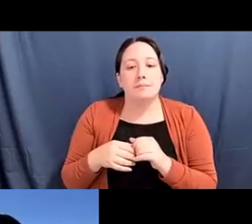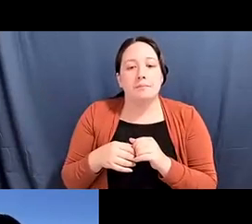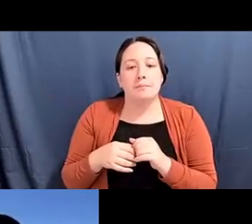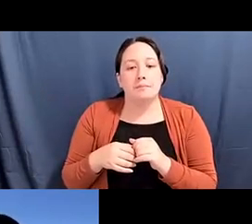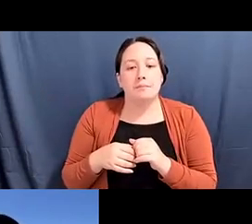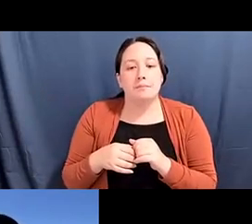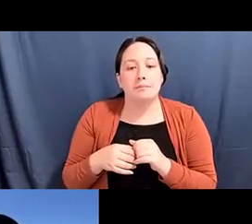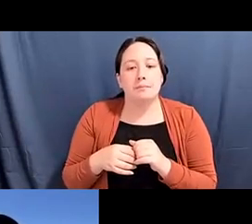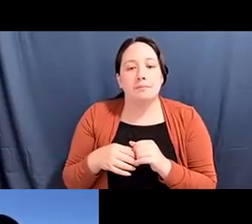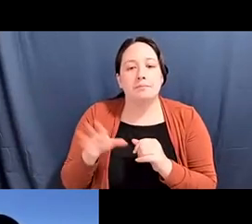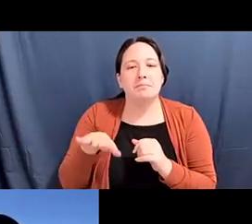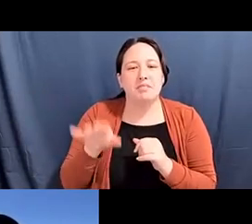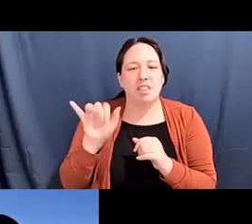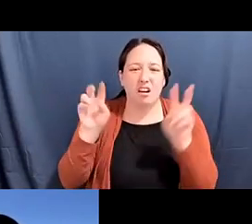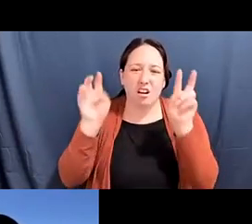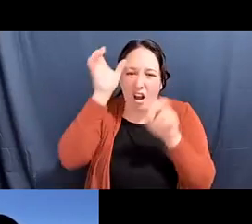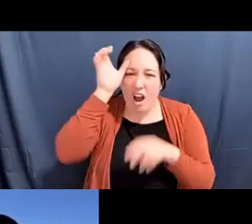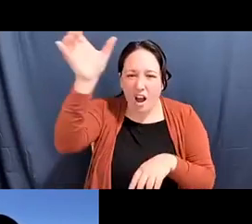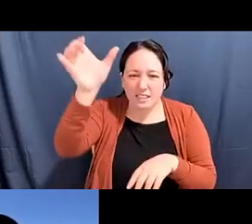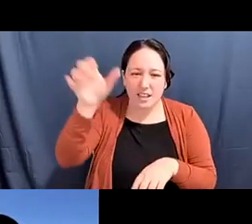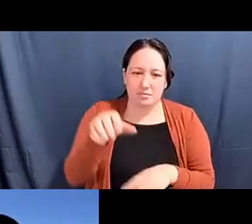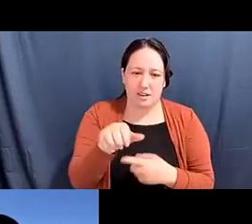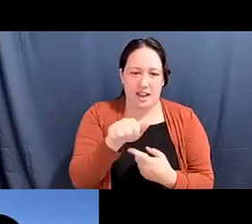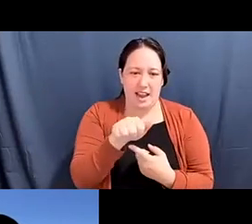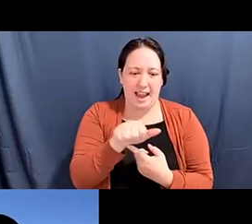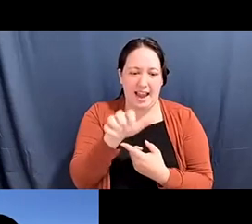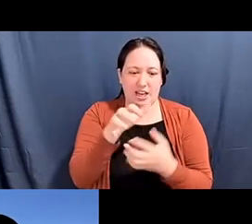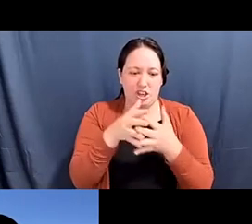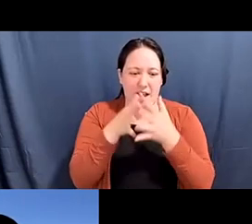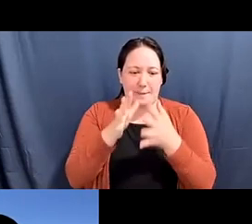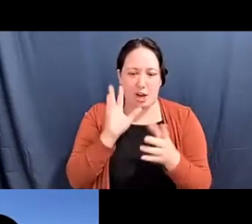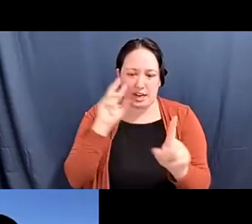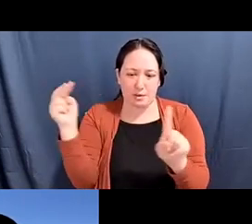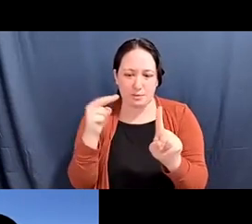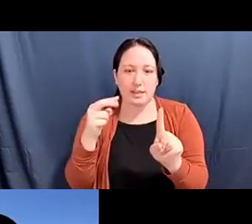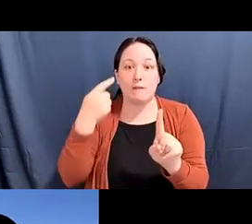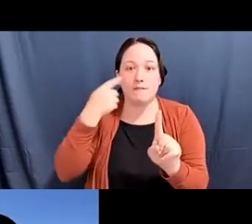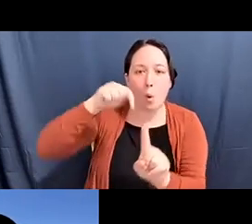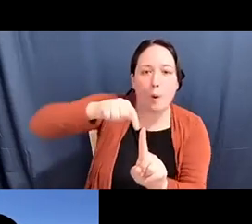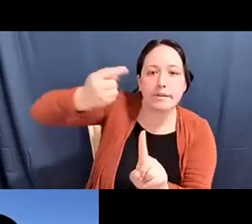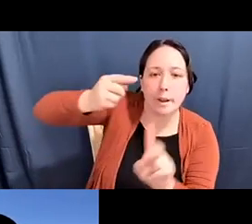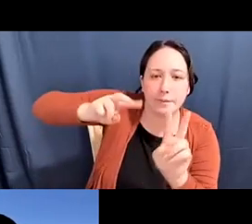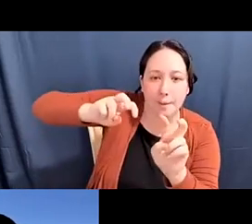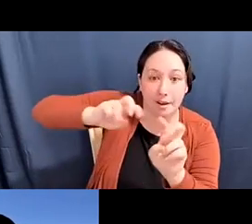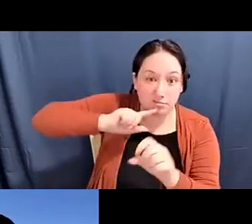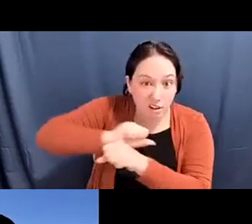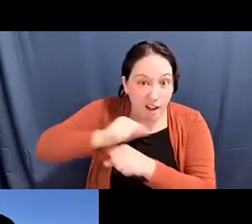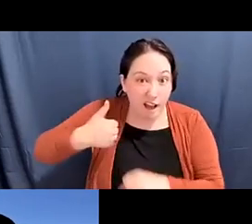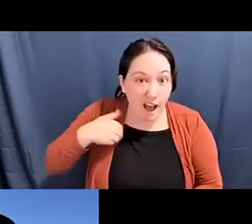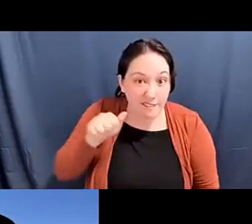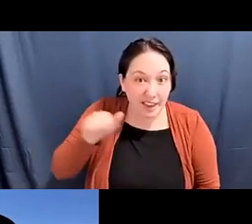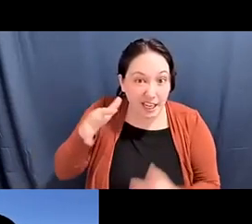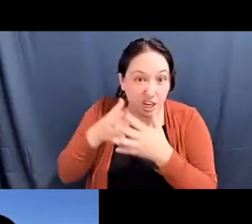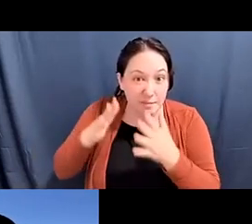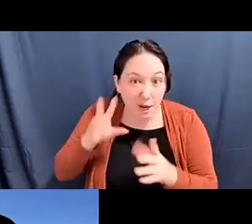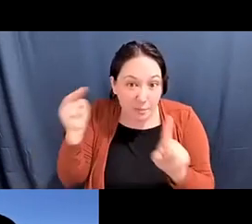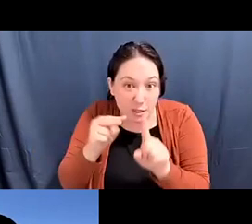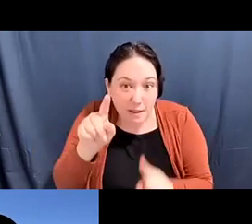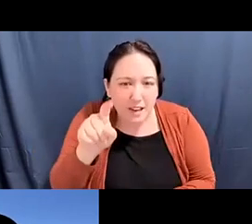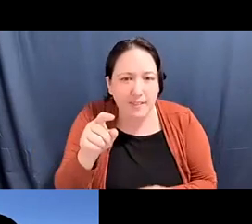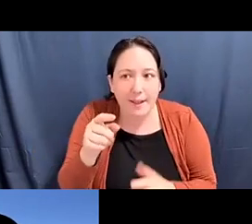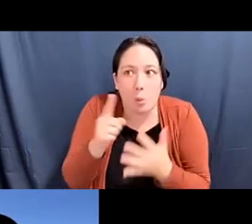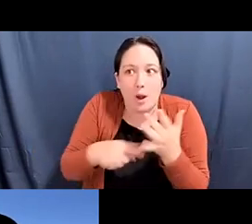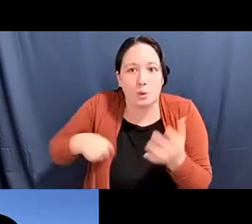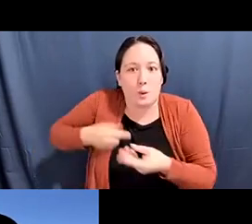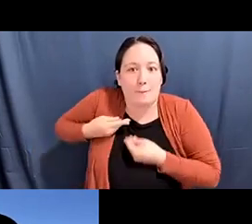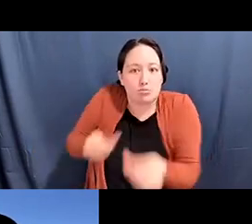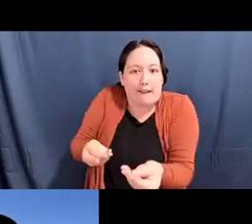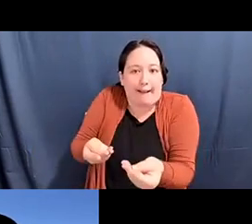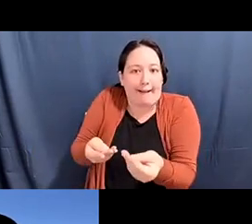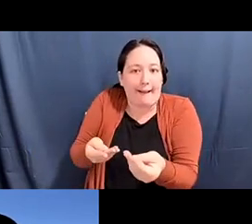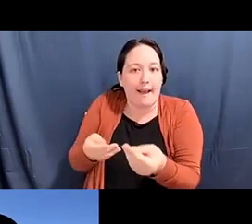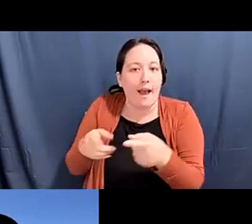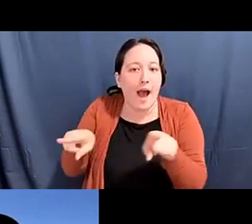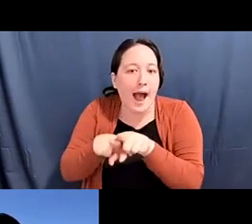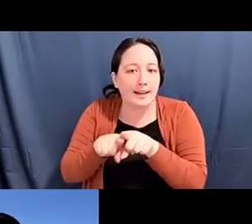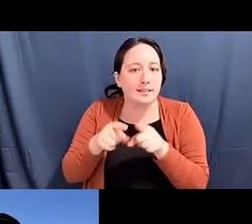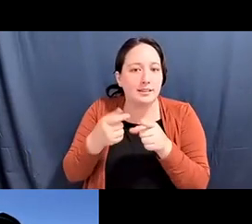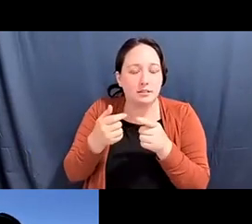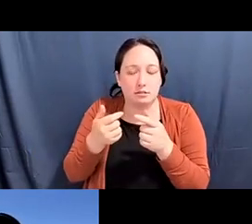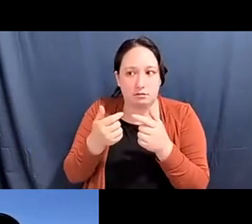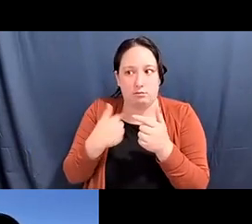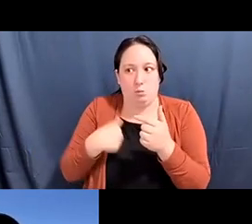pam tau lee: what is an an Asian Asian American perspective on such and such a thing? Is there an Asian, what do we bring to all of this anyway, as Asian Americans in.. in... in... in the work that we're doing?